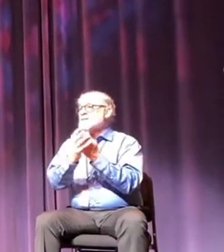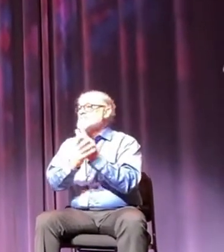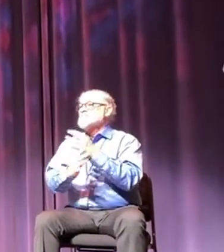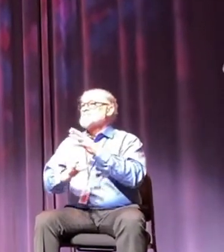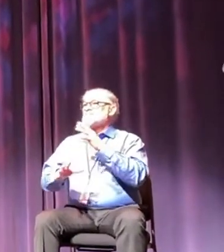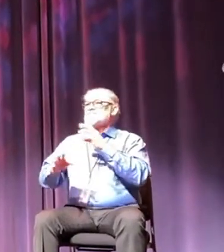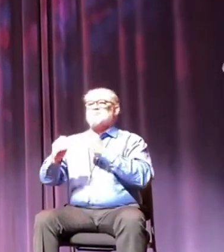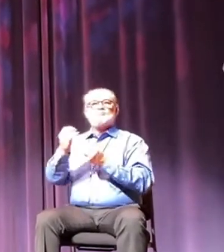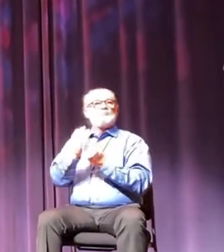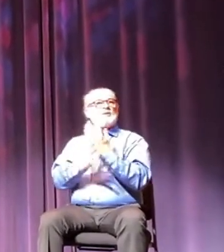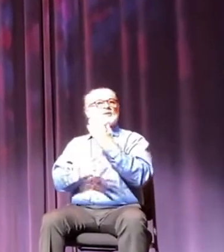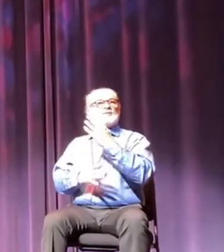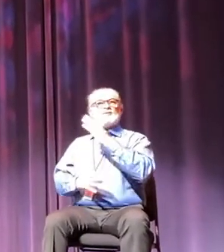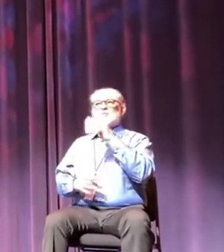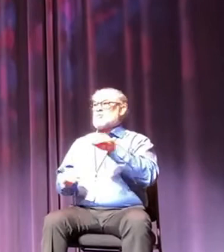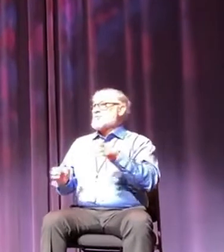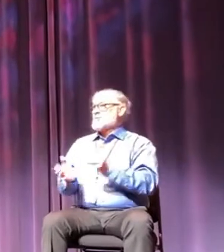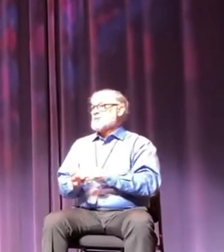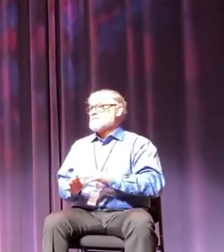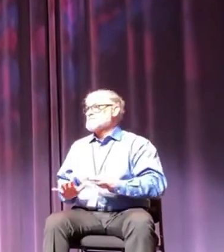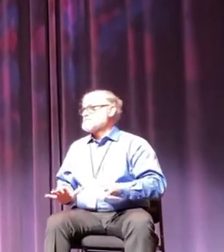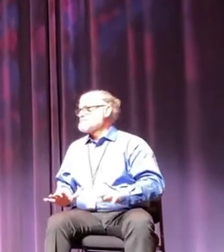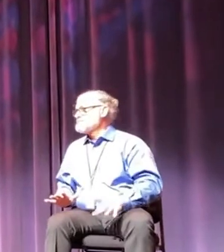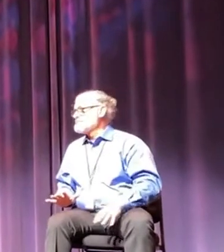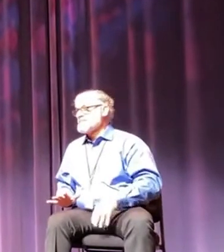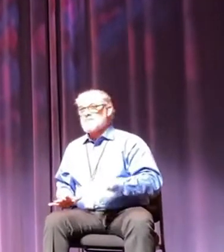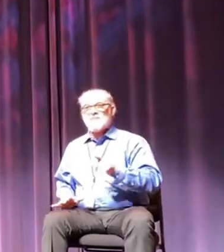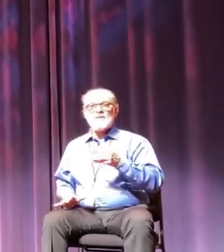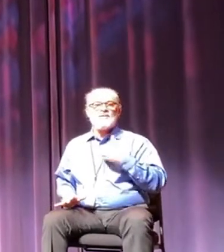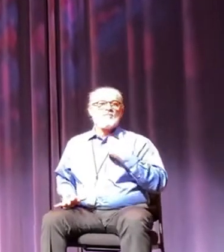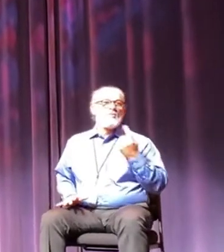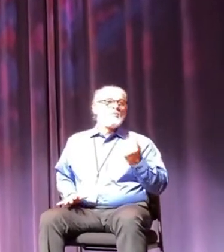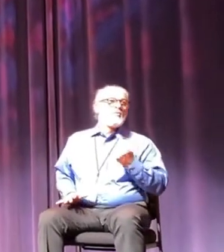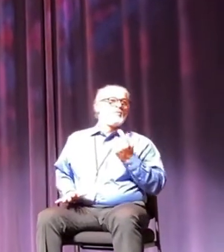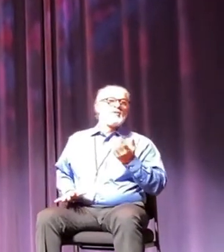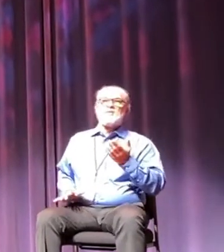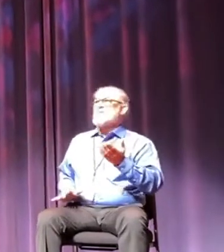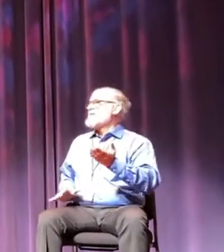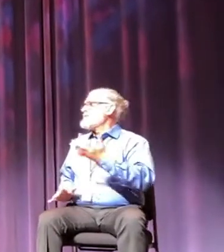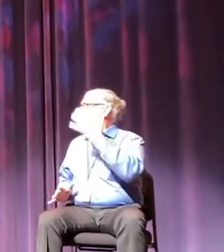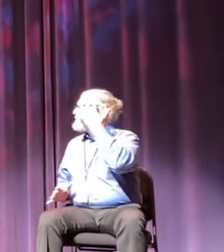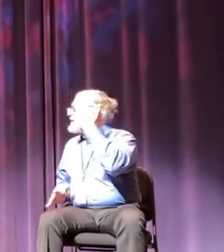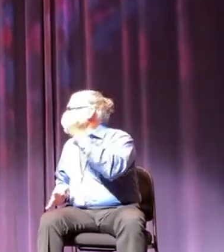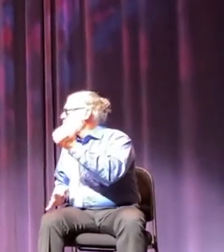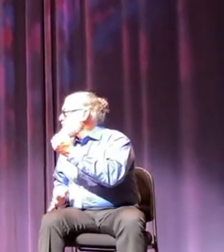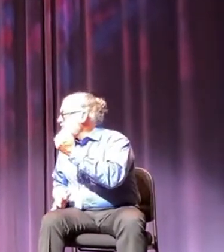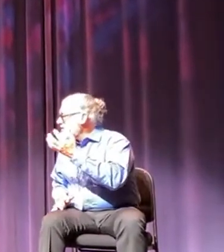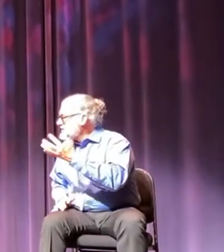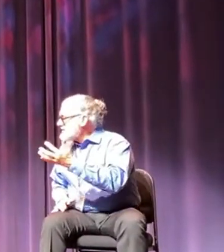Come spring we never do this again. There's only the memory of it.